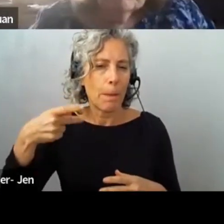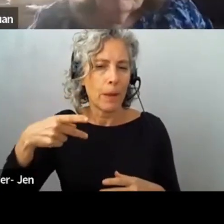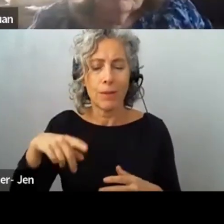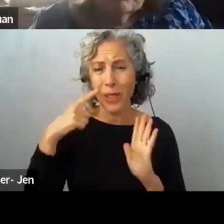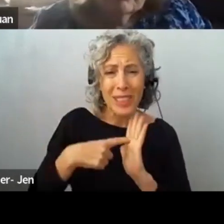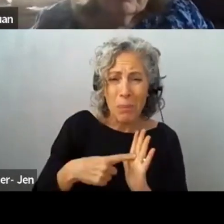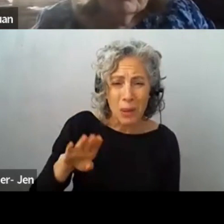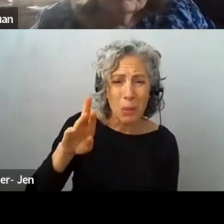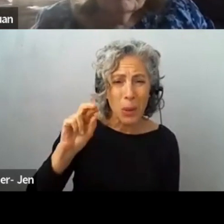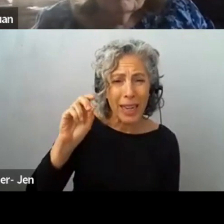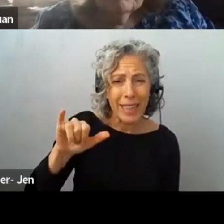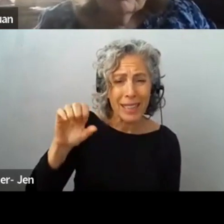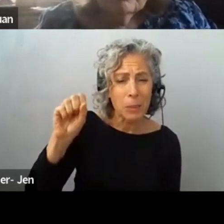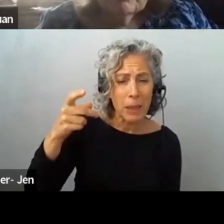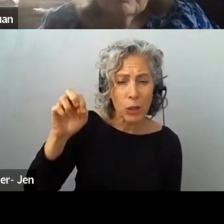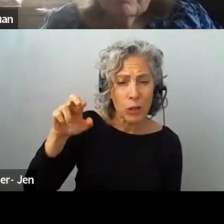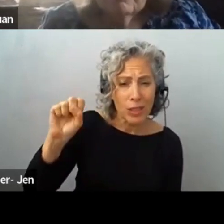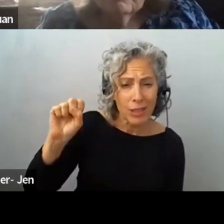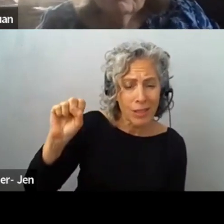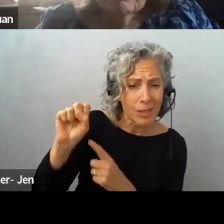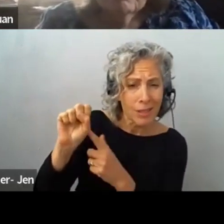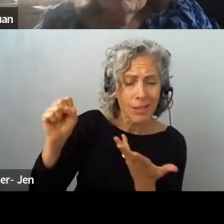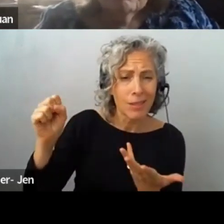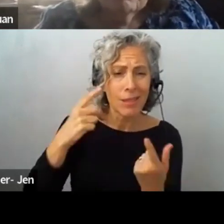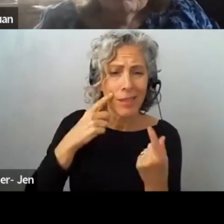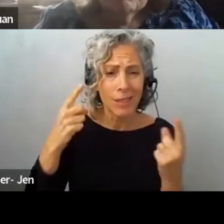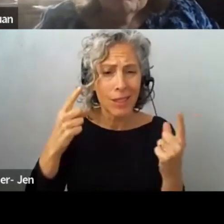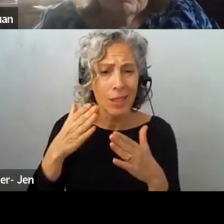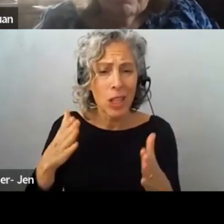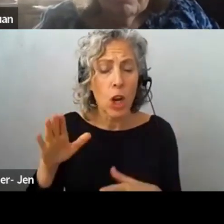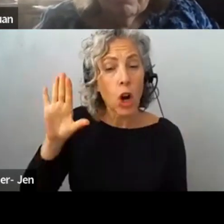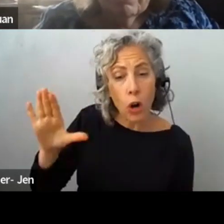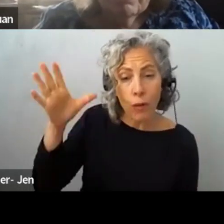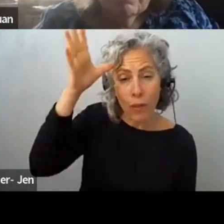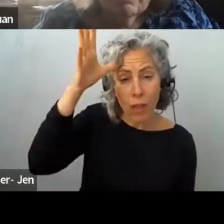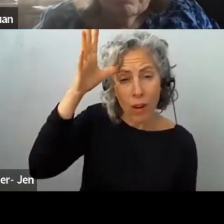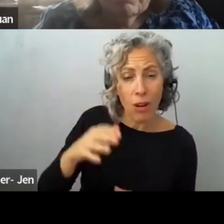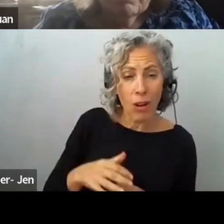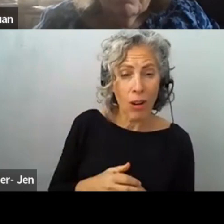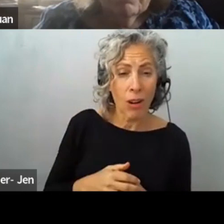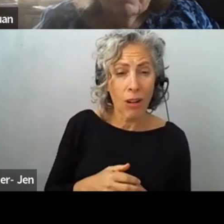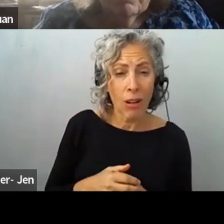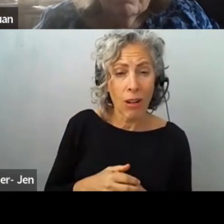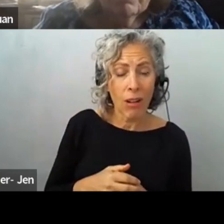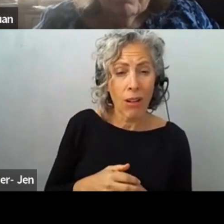Spears, Britney Spears, Britney Spears, his father, what had her